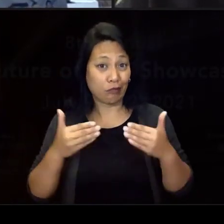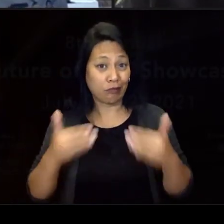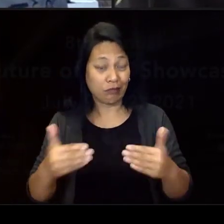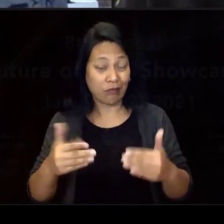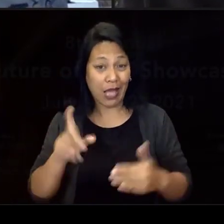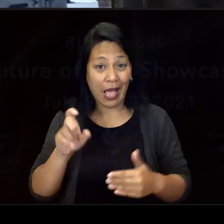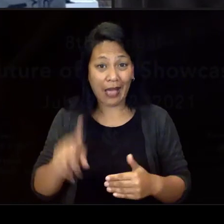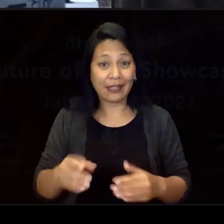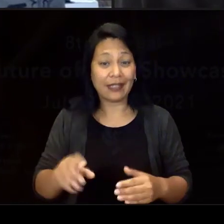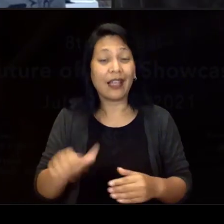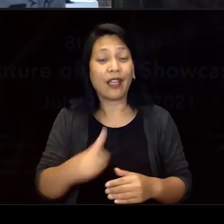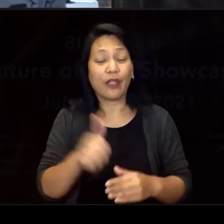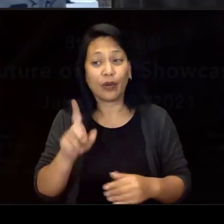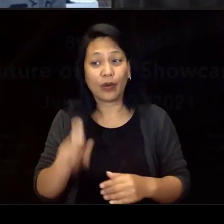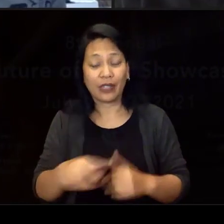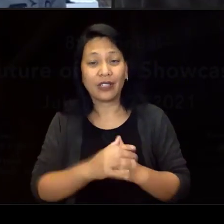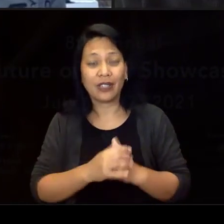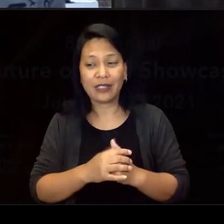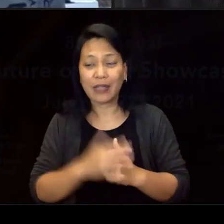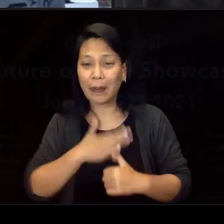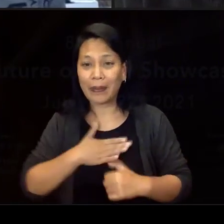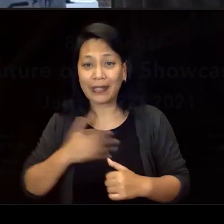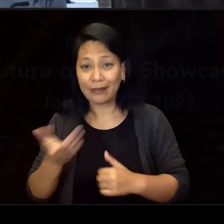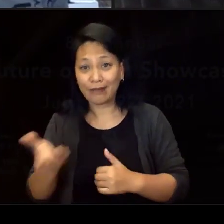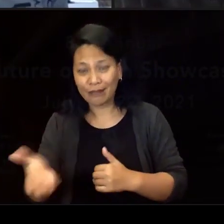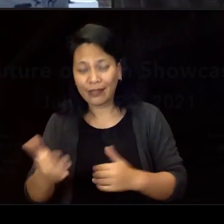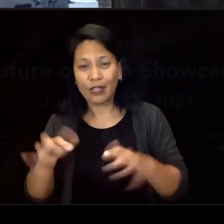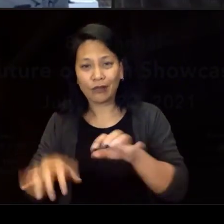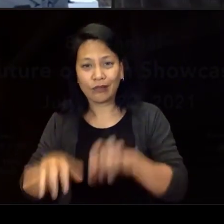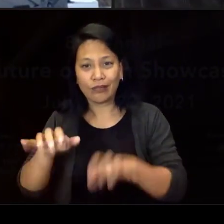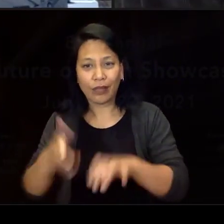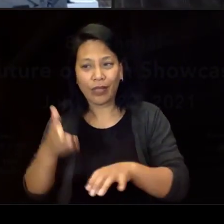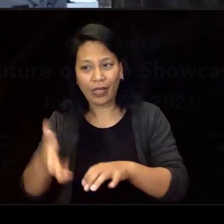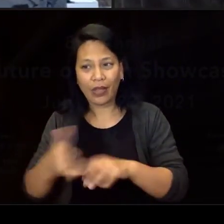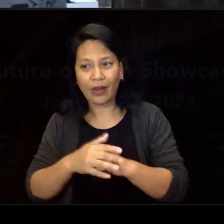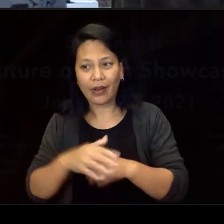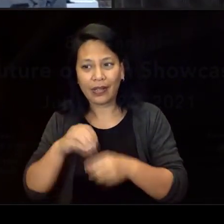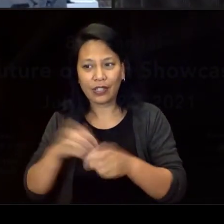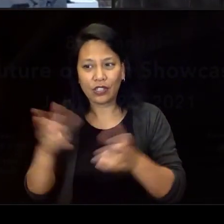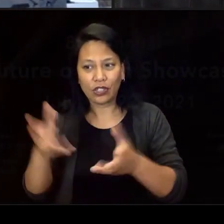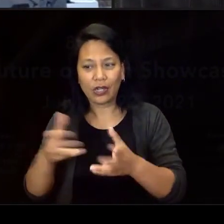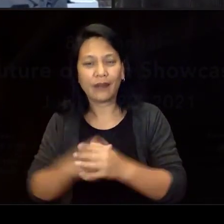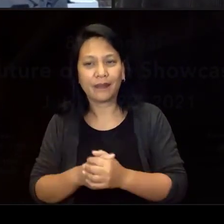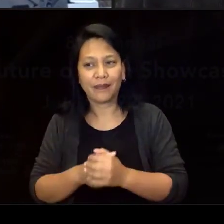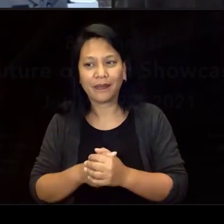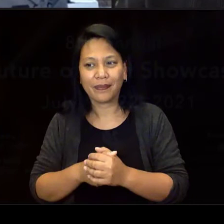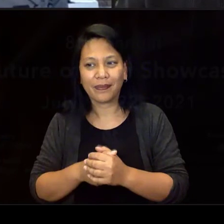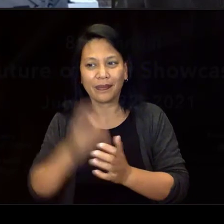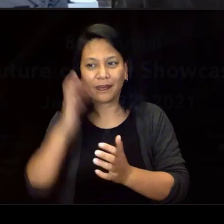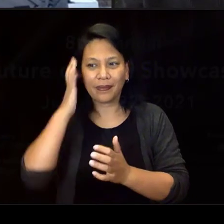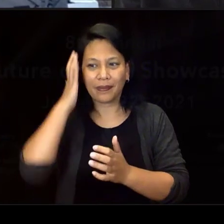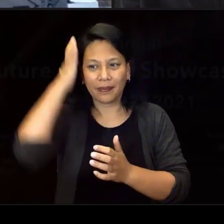So please again, put your questions in the chat room and we'll get to answering them in just a little bit.